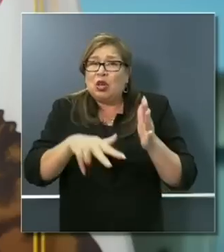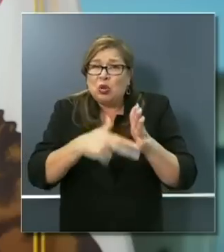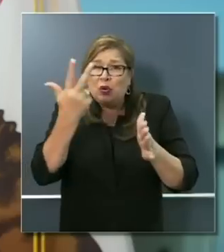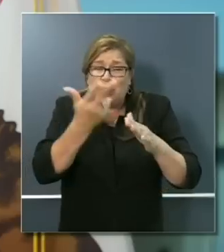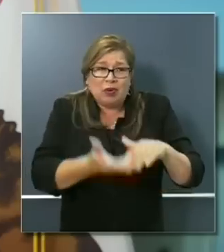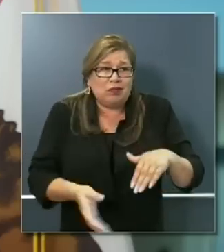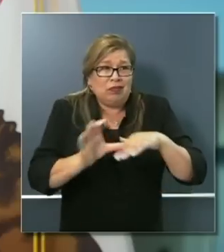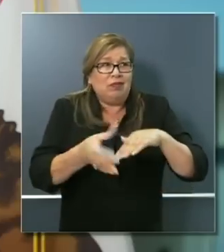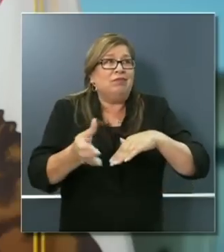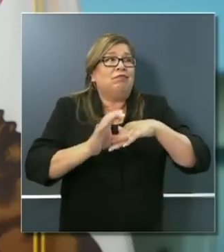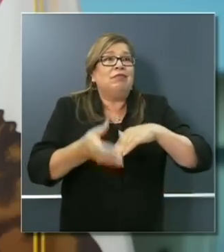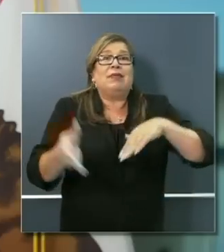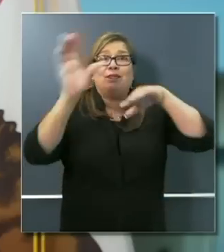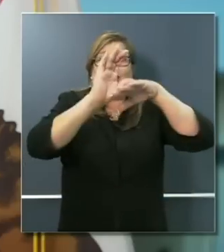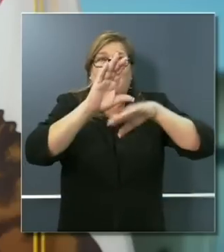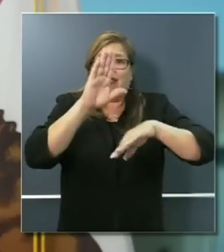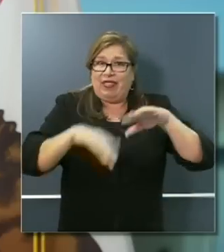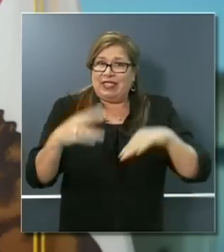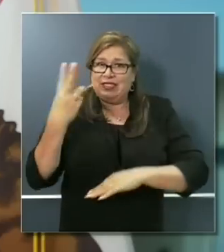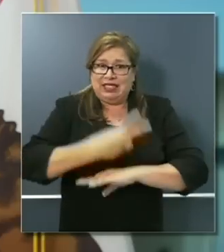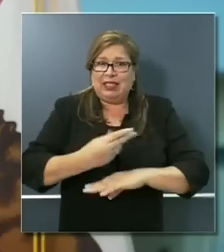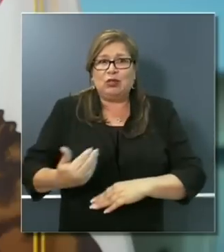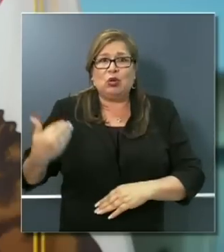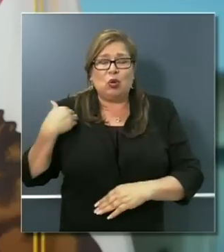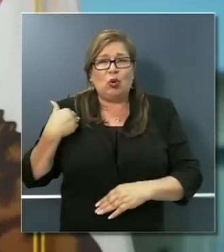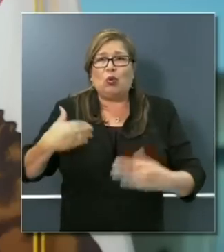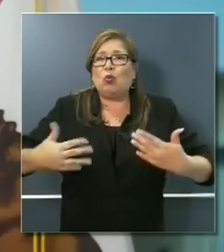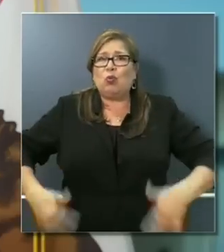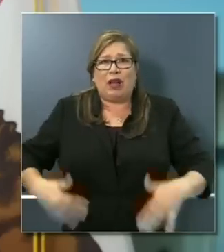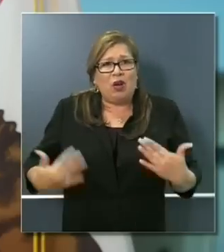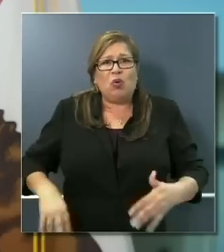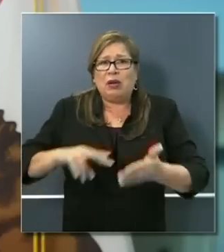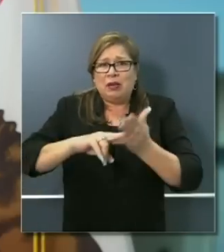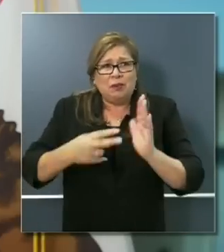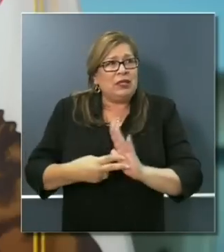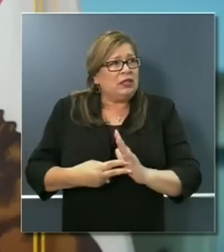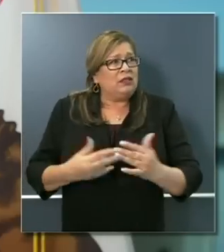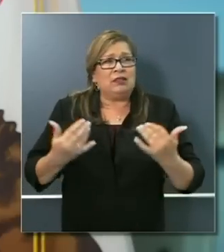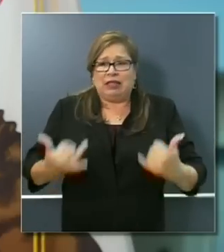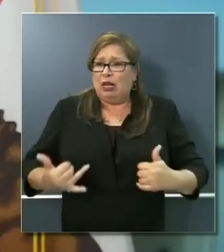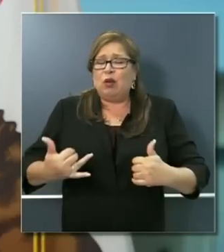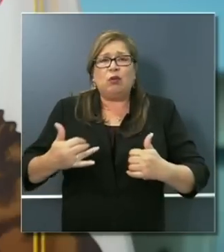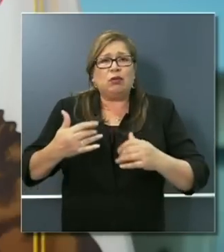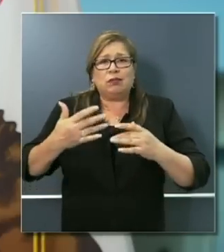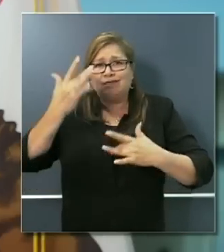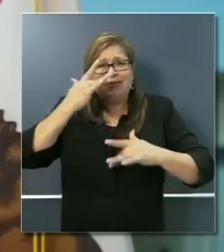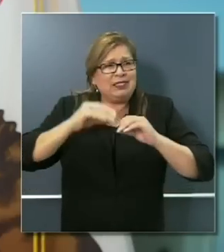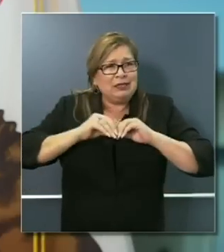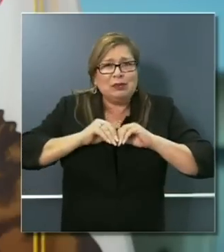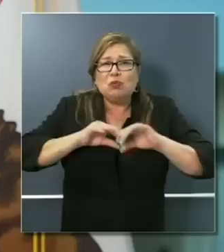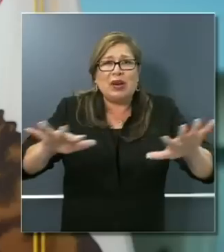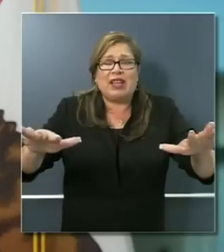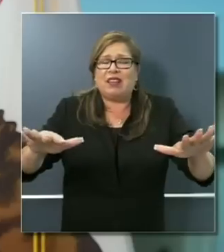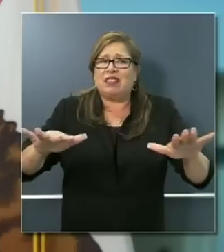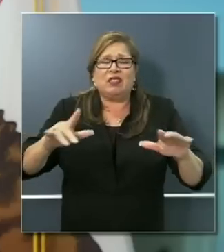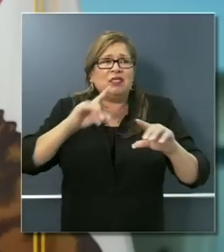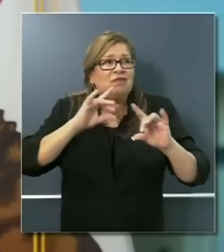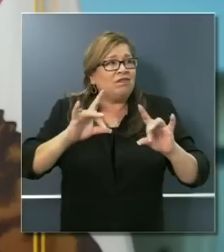HOSPITALIZED IN CALIFORNIA AND THE NUMBER IS 1855 AND IT REPRESENTS A TRIPLING OF WHERE